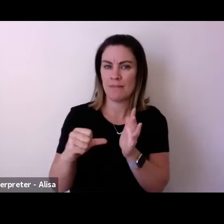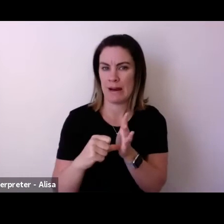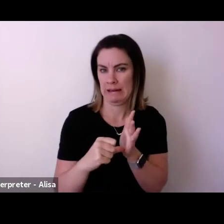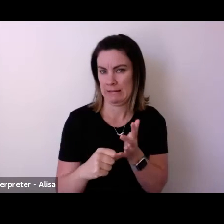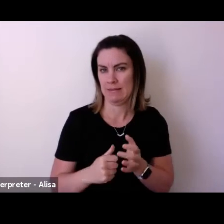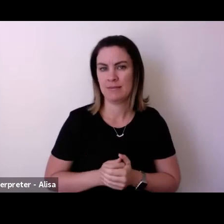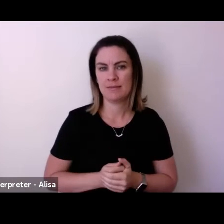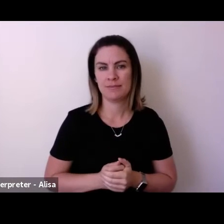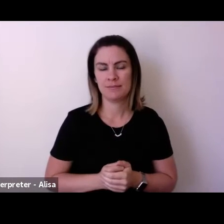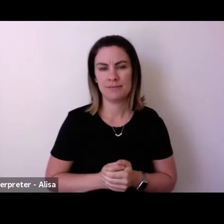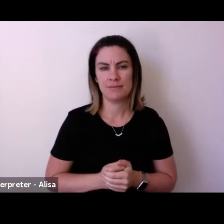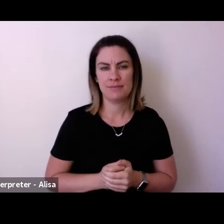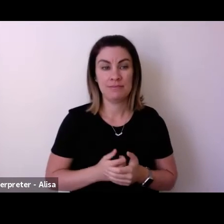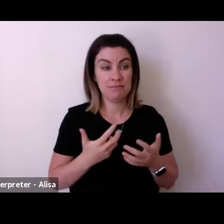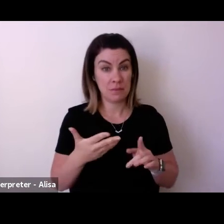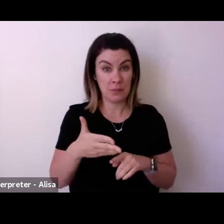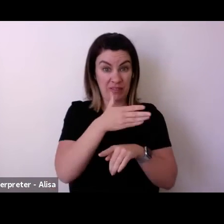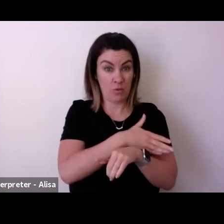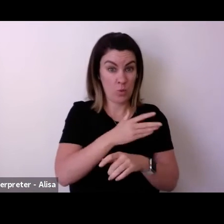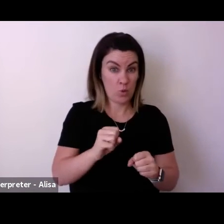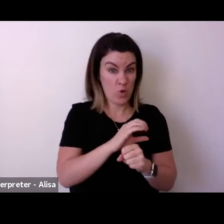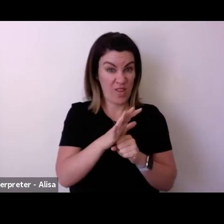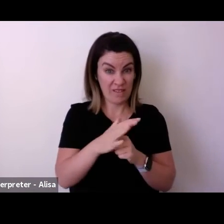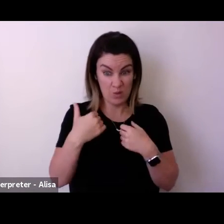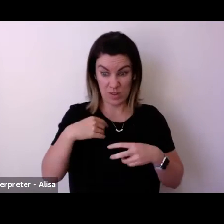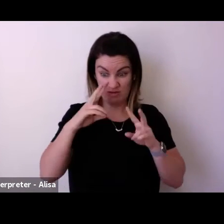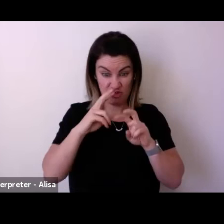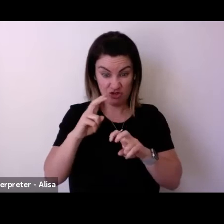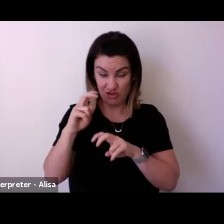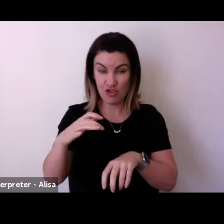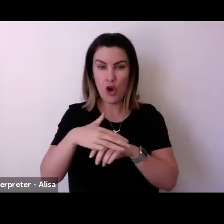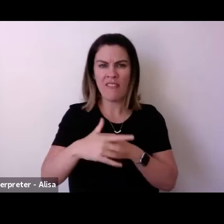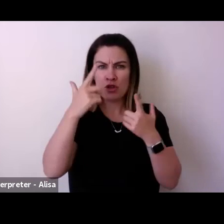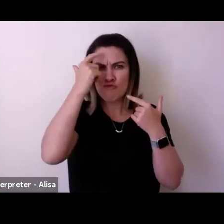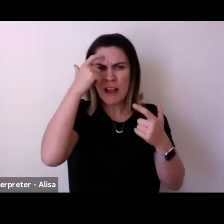at QUT on creative hotspots across regional Australia showed that